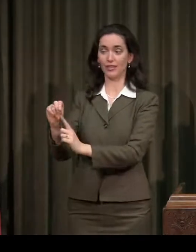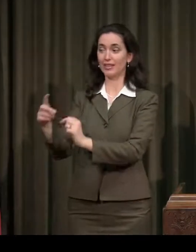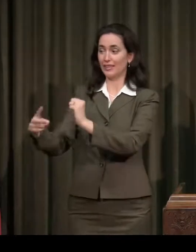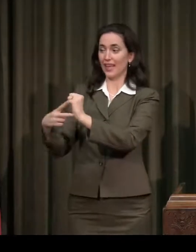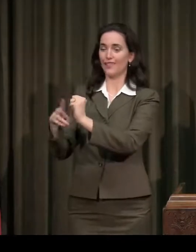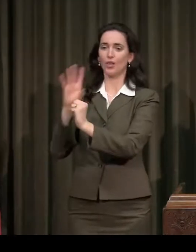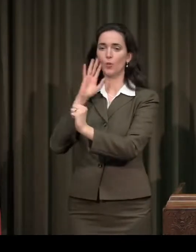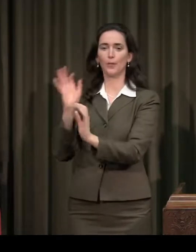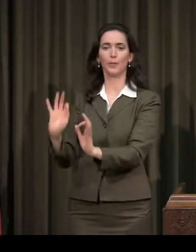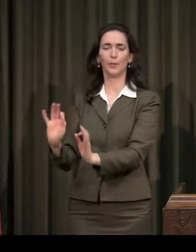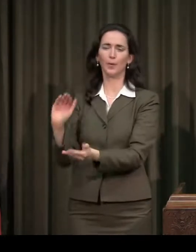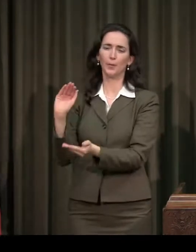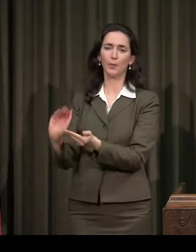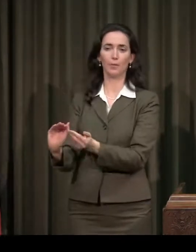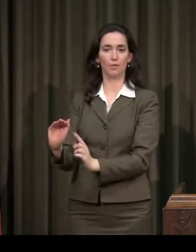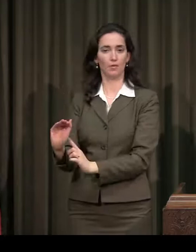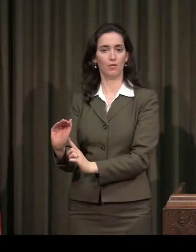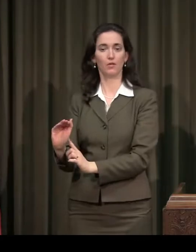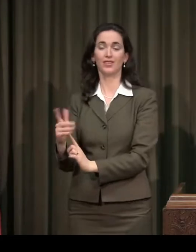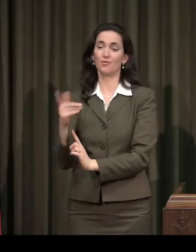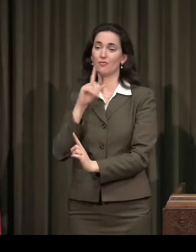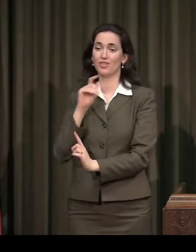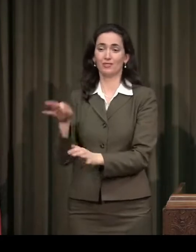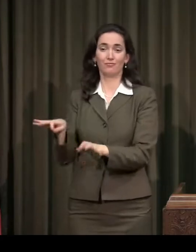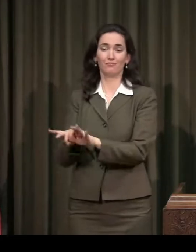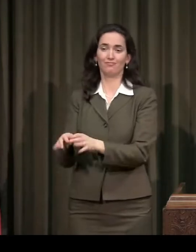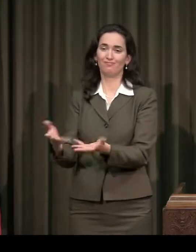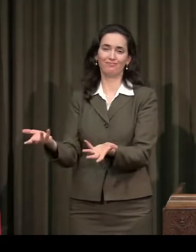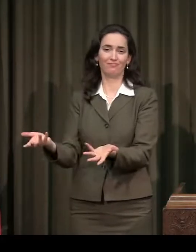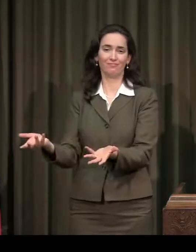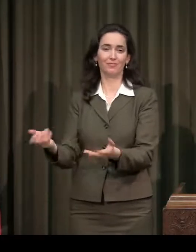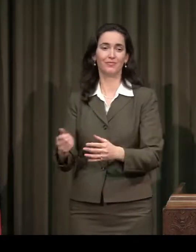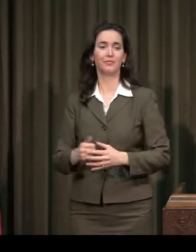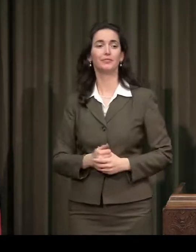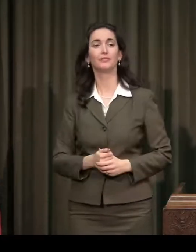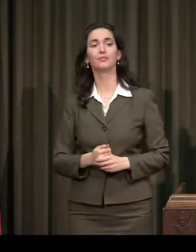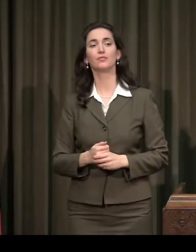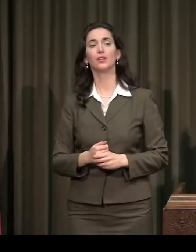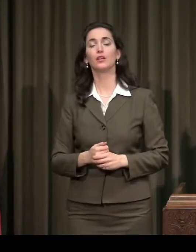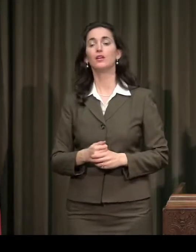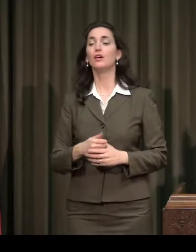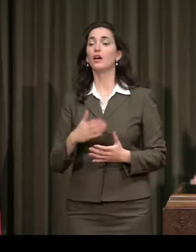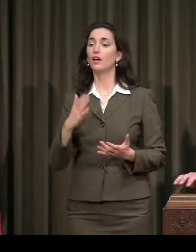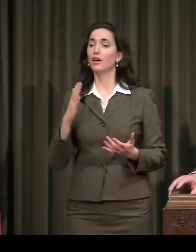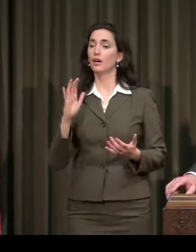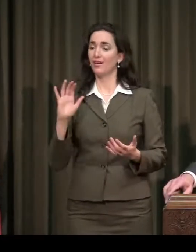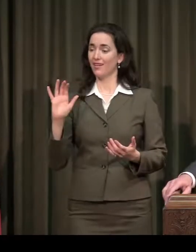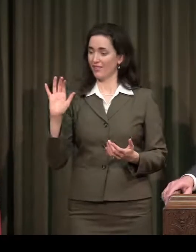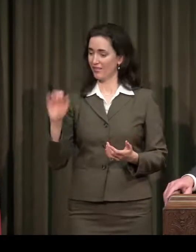for the most part negligible so that's why i believe that use of the budget